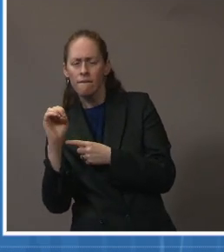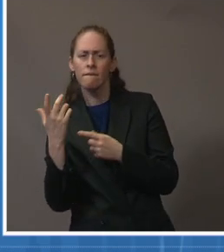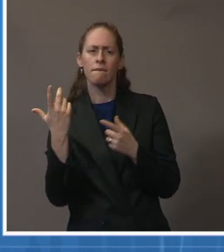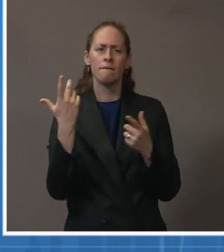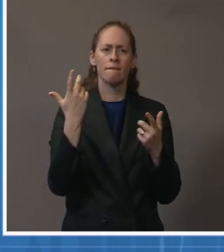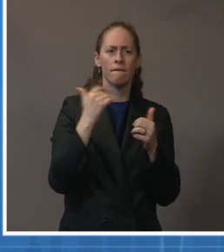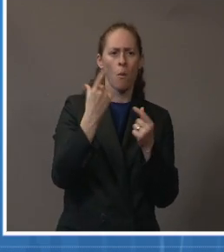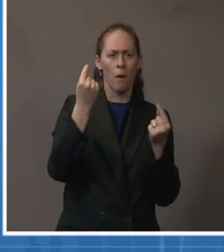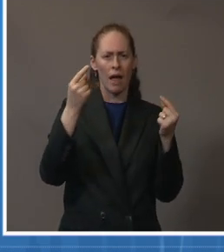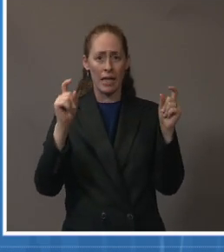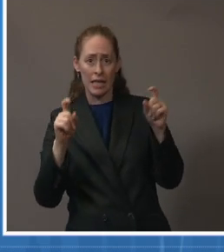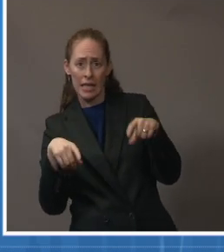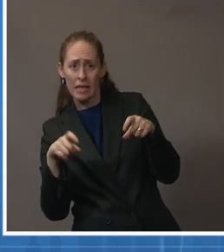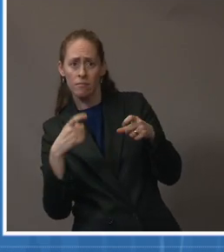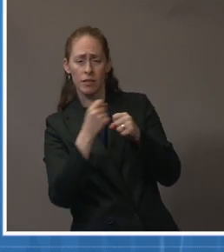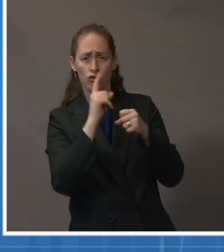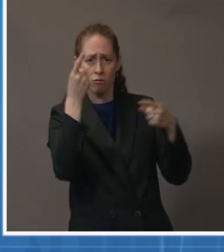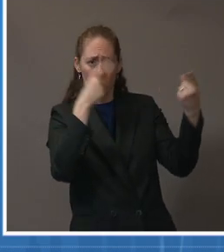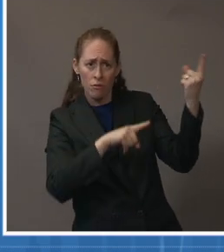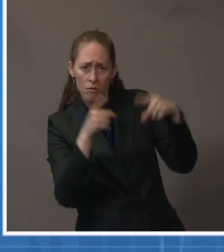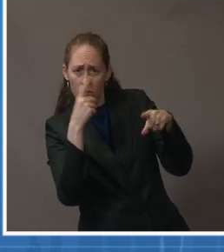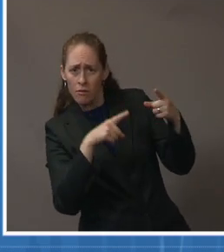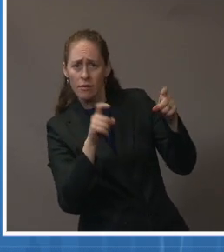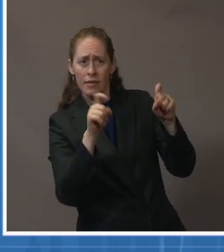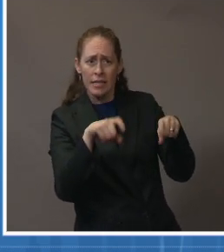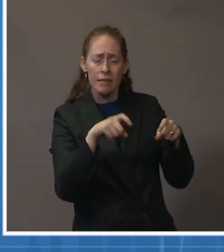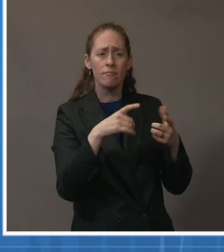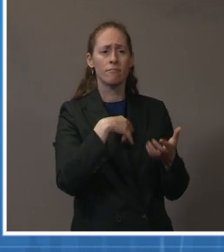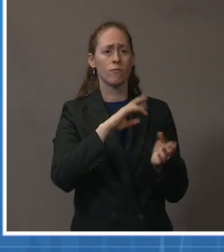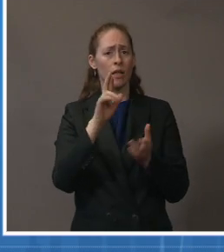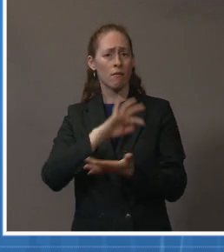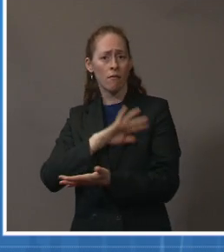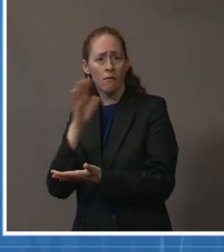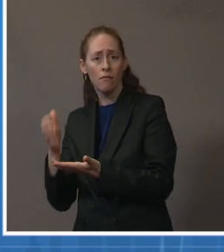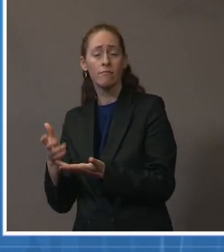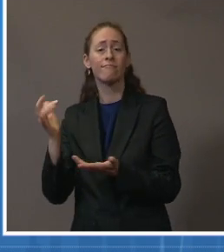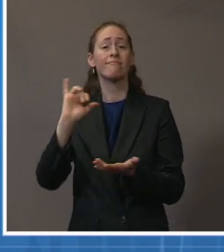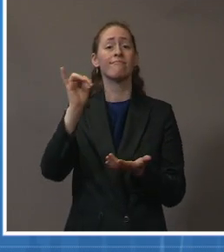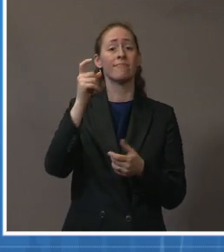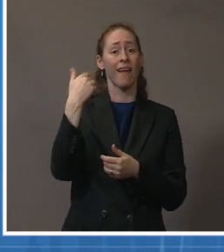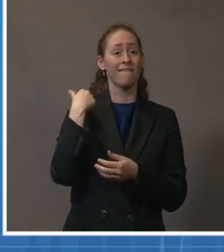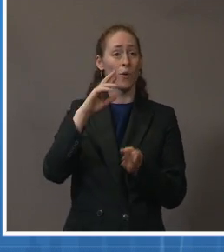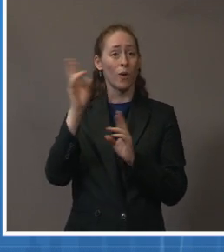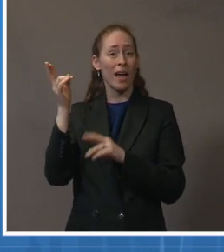to ensure that we have the necessary needles, syringes, and alcohol pads; transportation teams